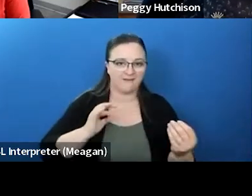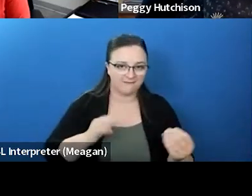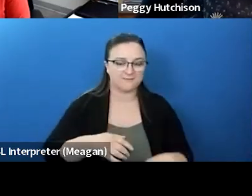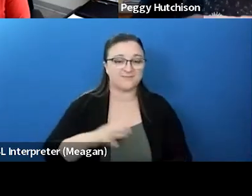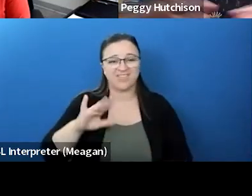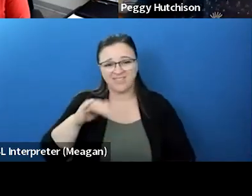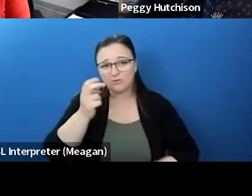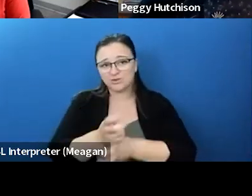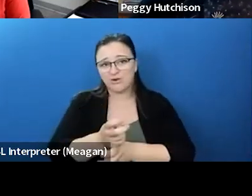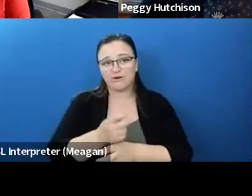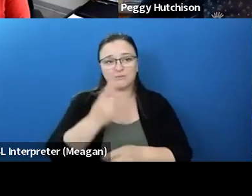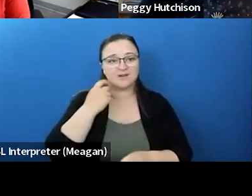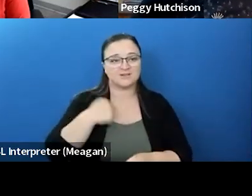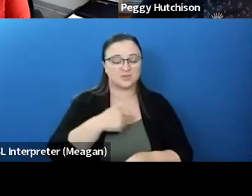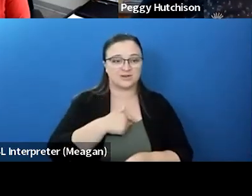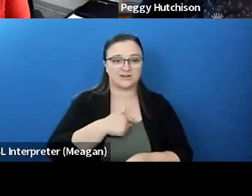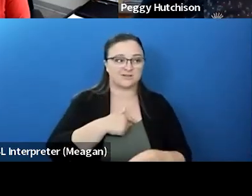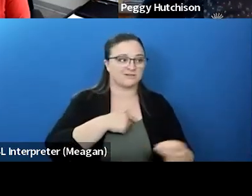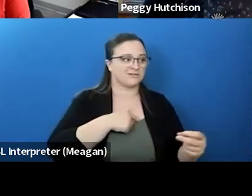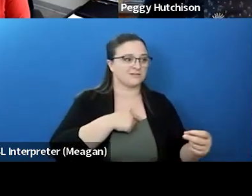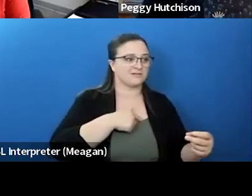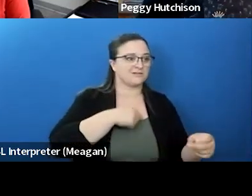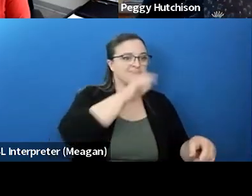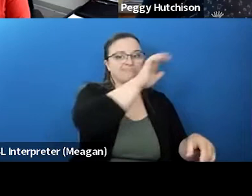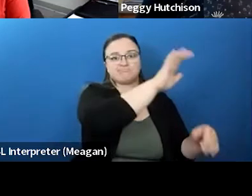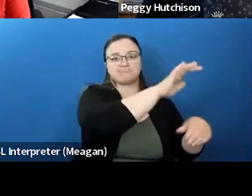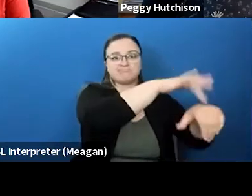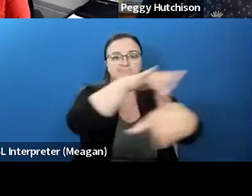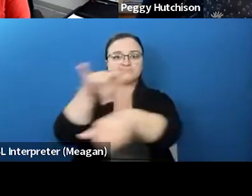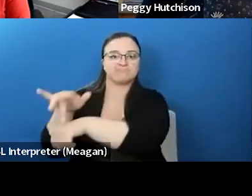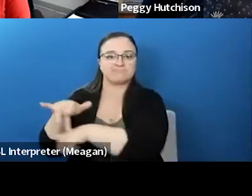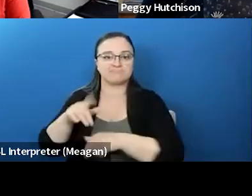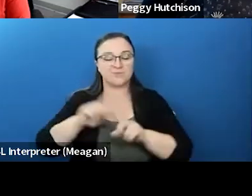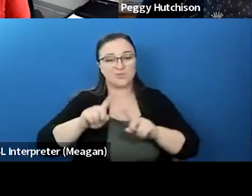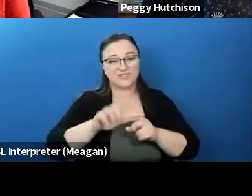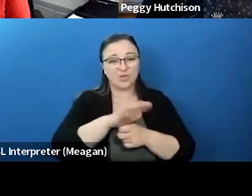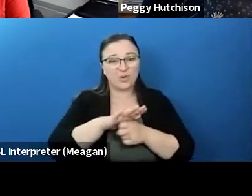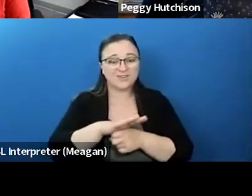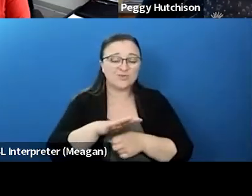that was hard because we're spread out in all these different locations. So it was really challenging.